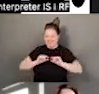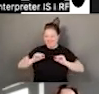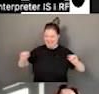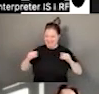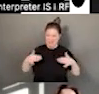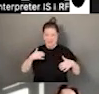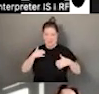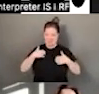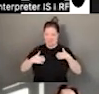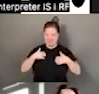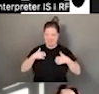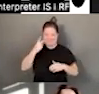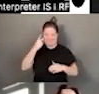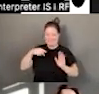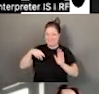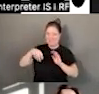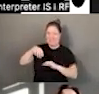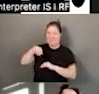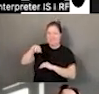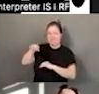the policy update from the European Disability Forum.